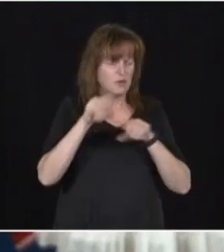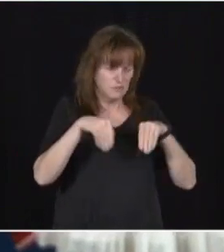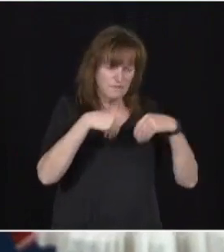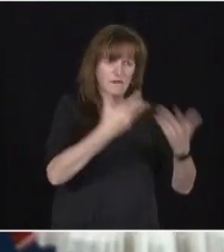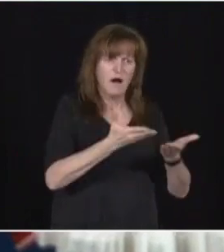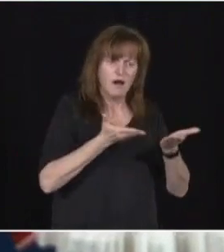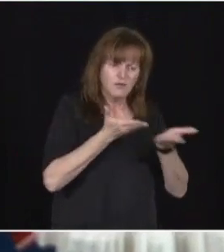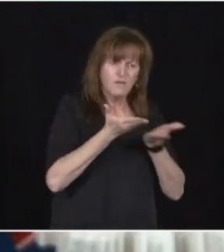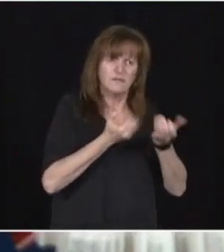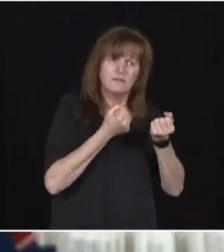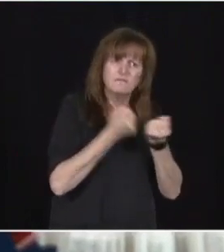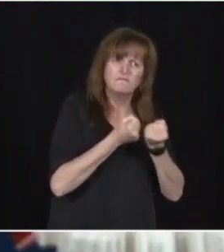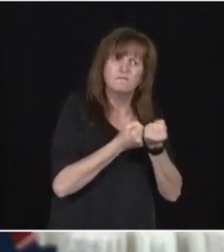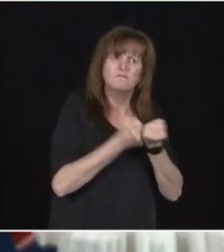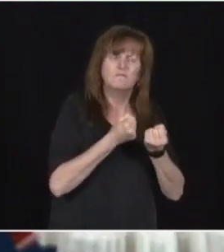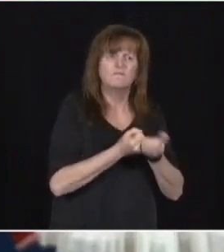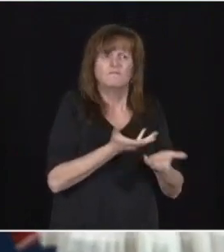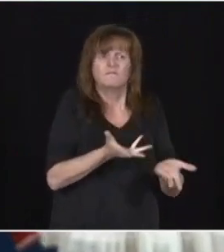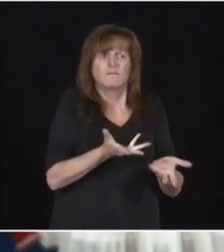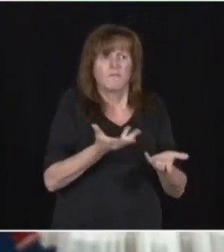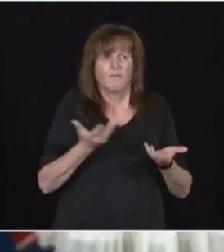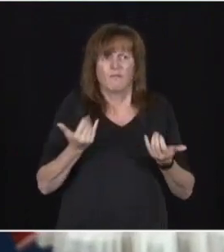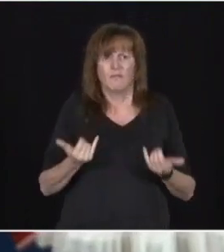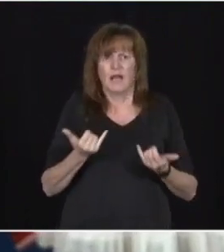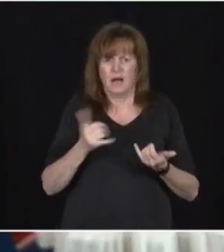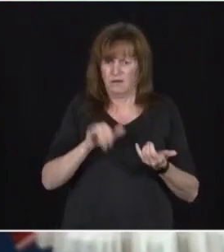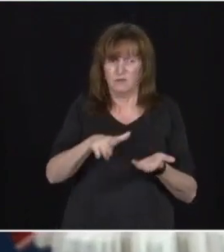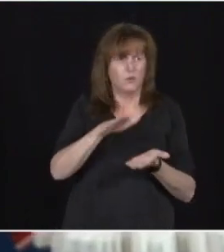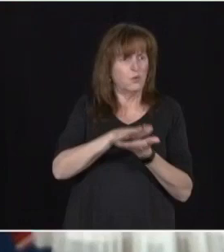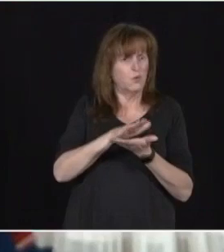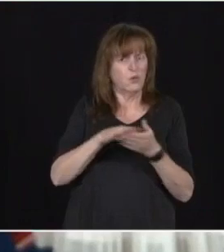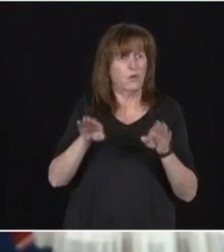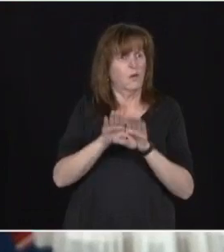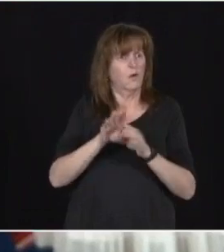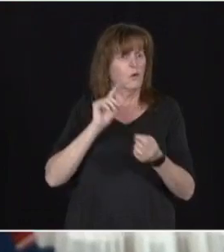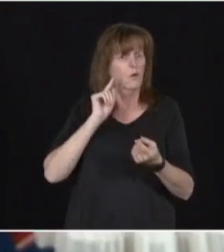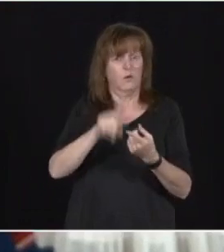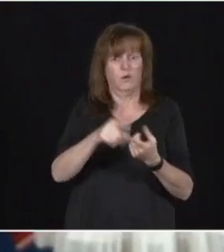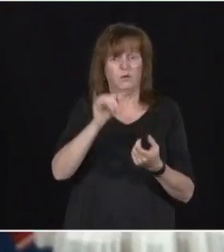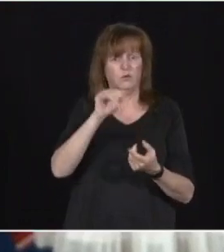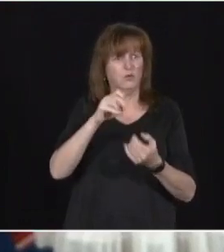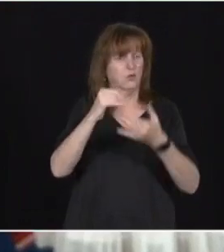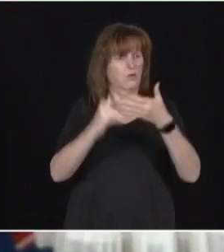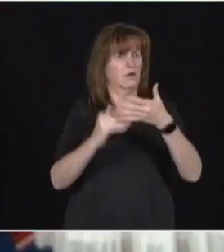role given this is going to last until the end of the